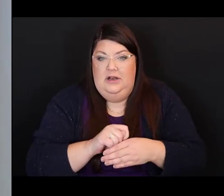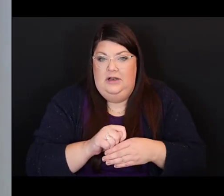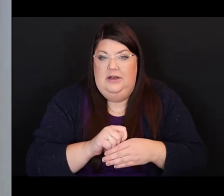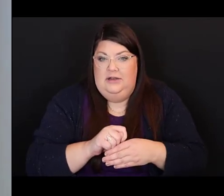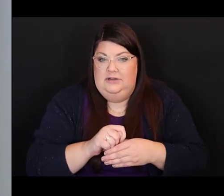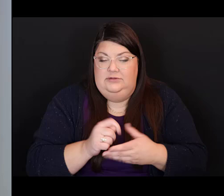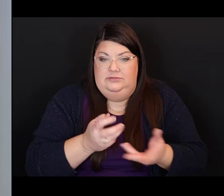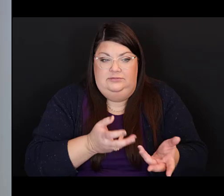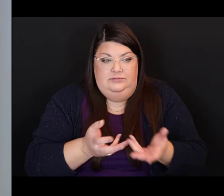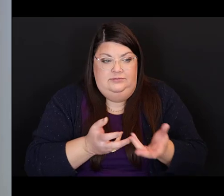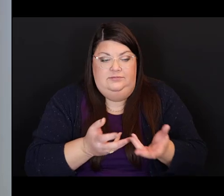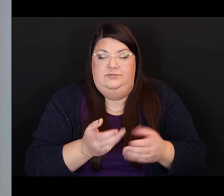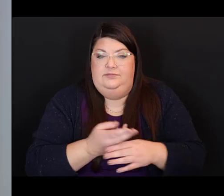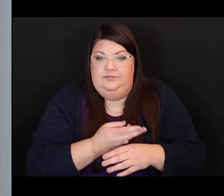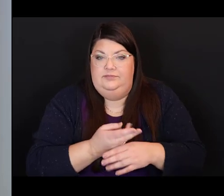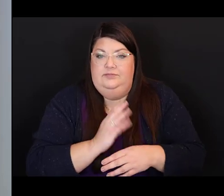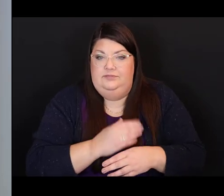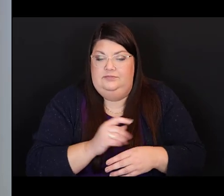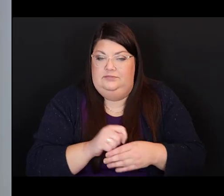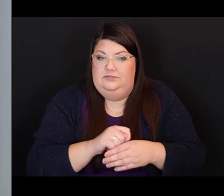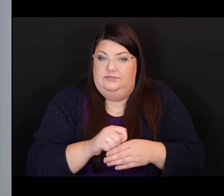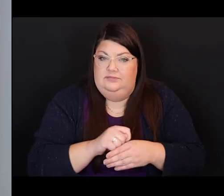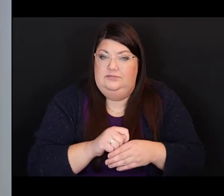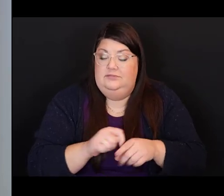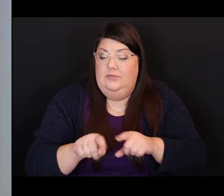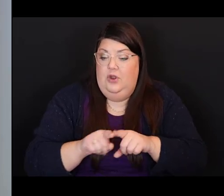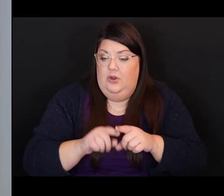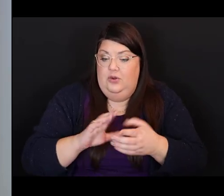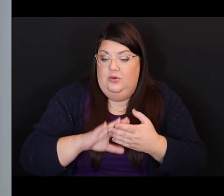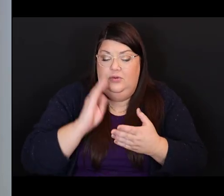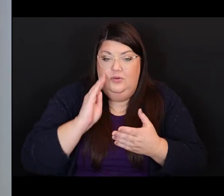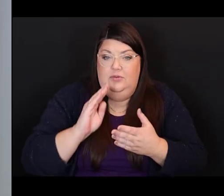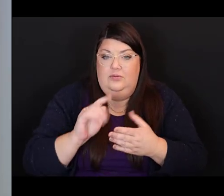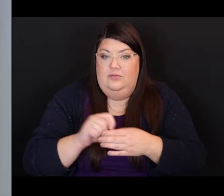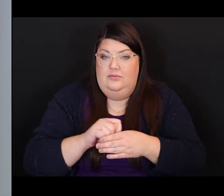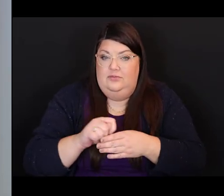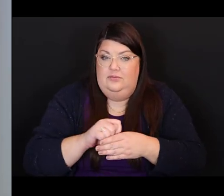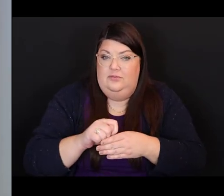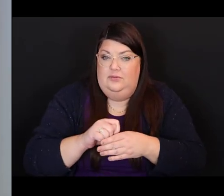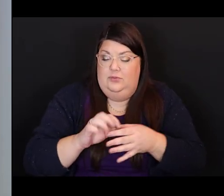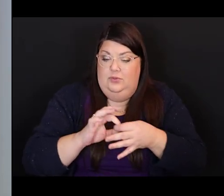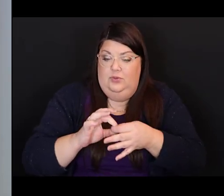interact with that training. We've also learned though that training coordinators at State VR